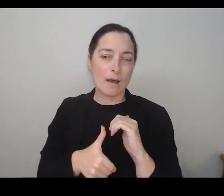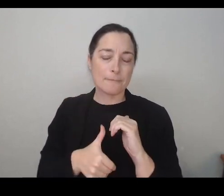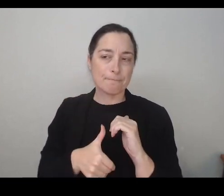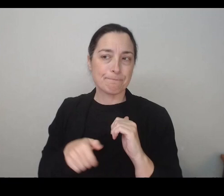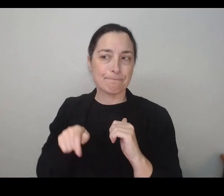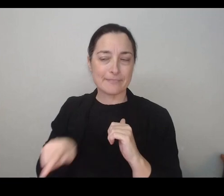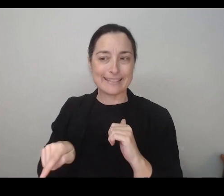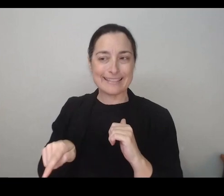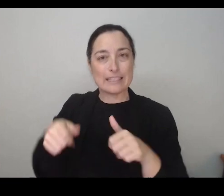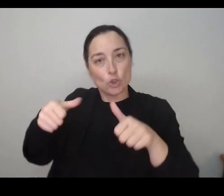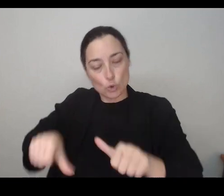in the name of his work.